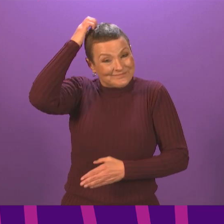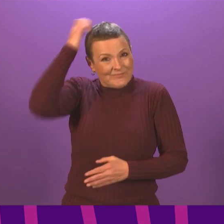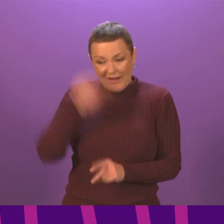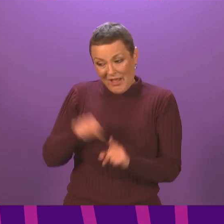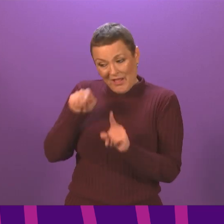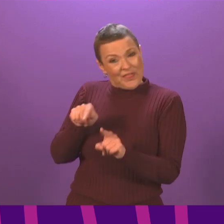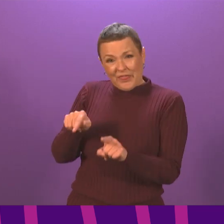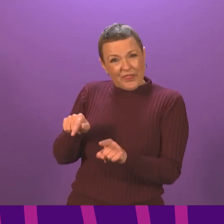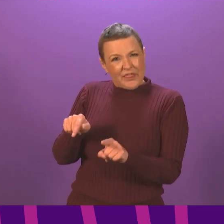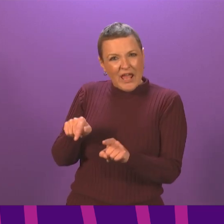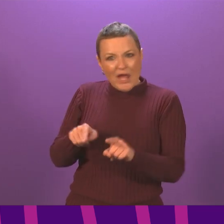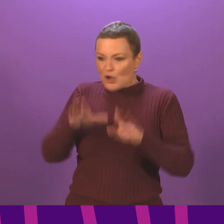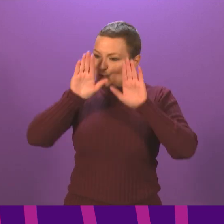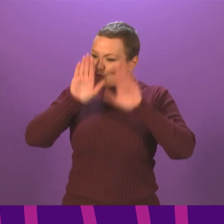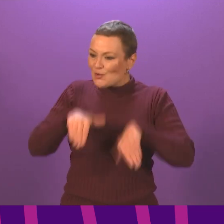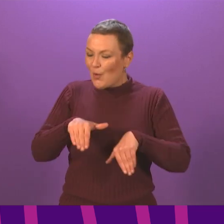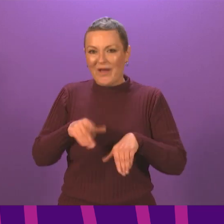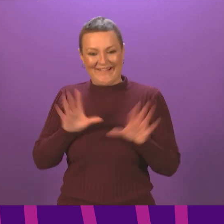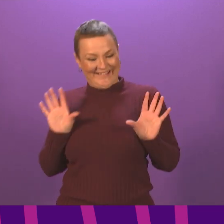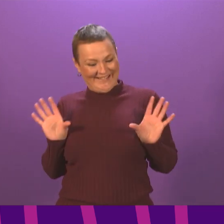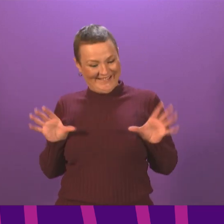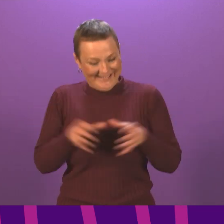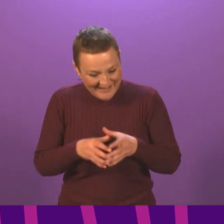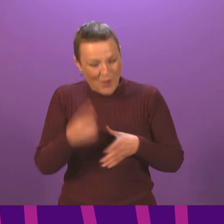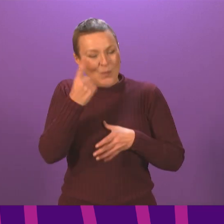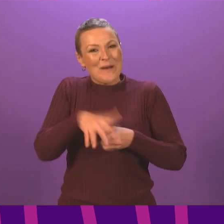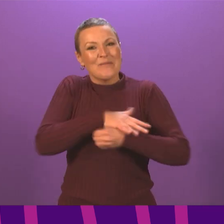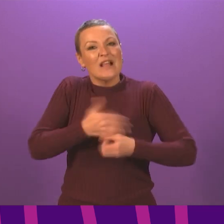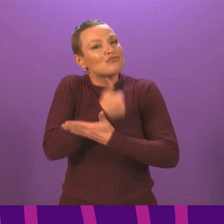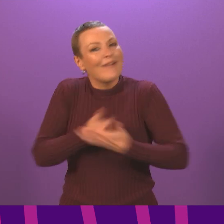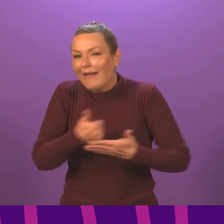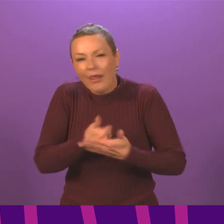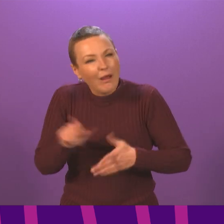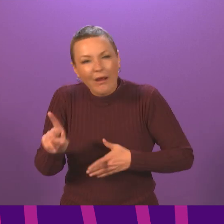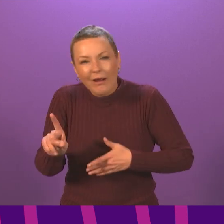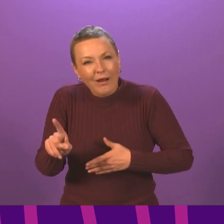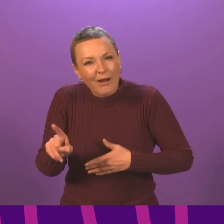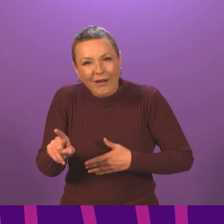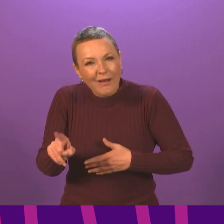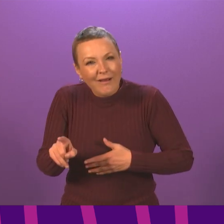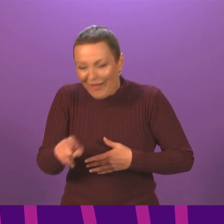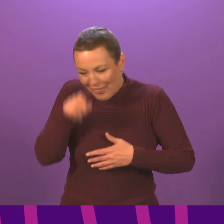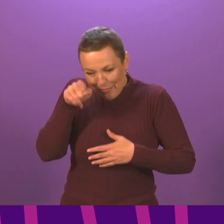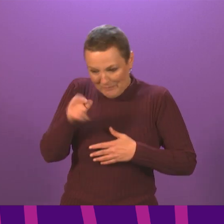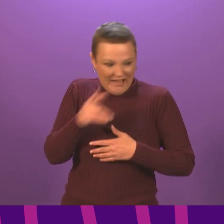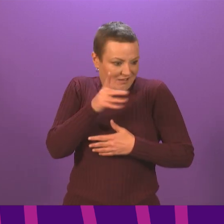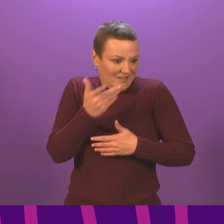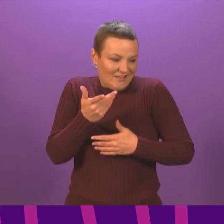they do not conveniently gather in one place on a regular basis before they go and do their